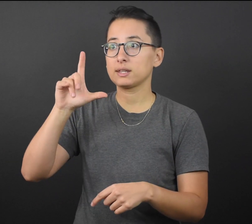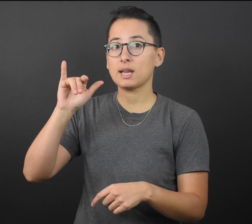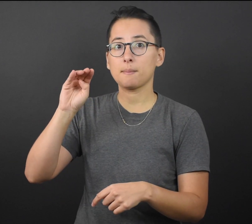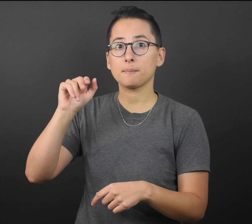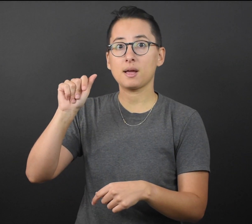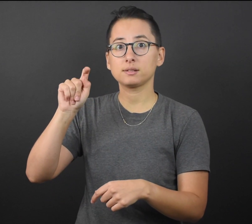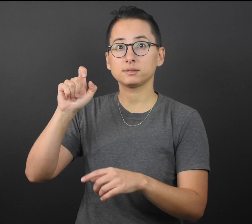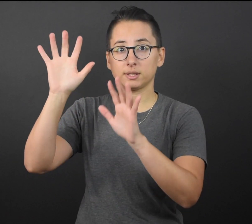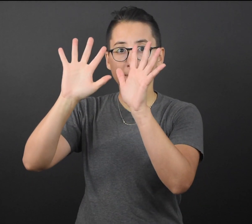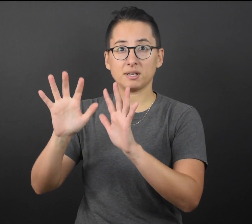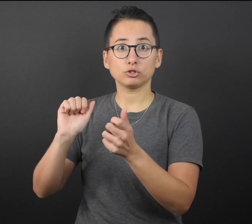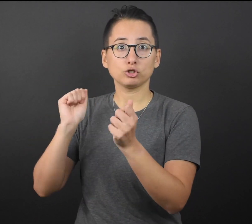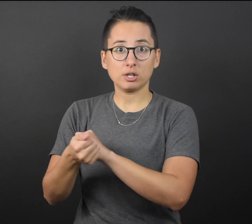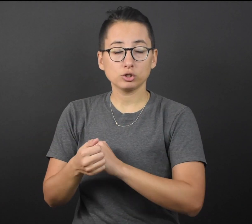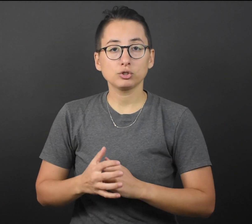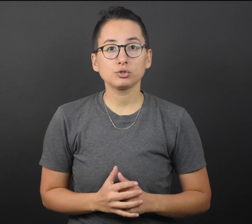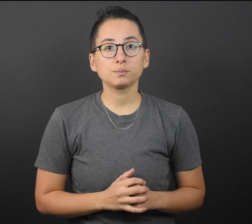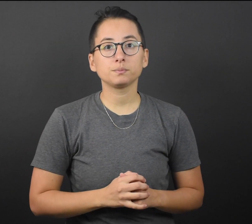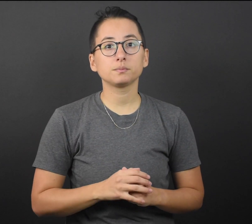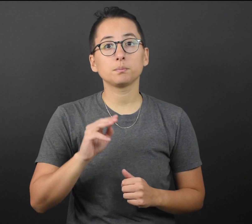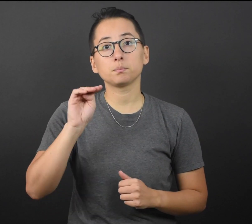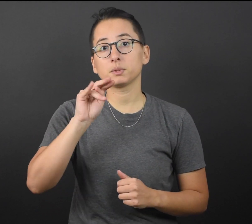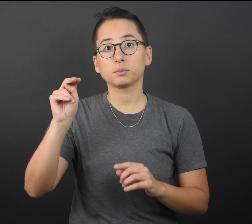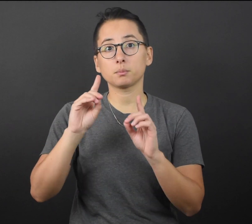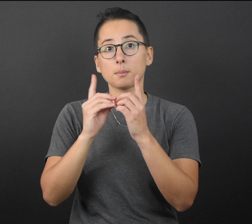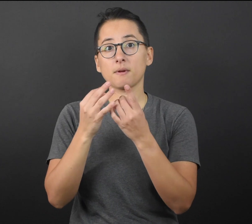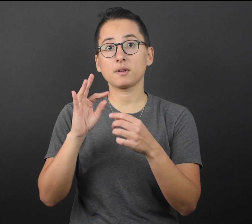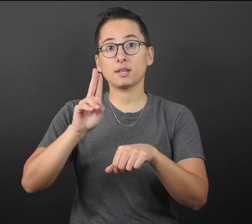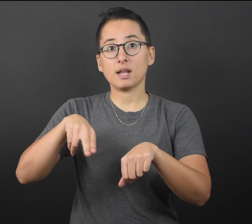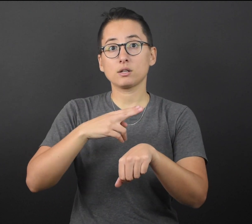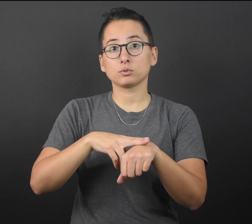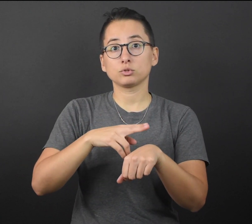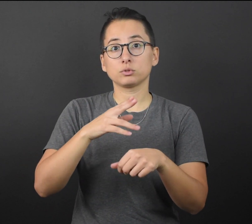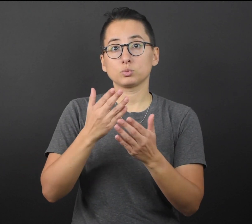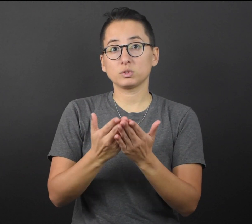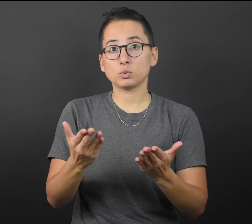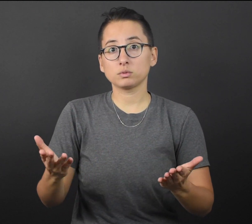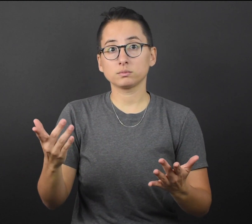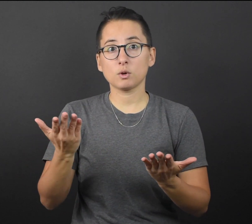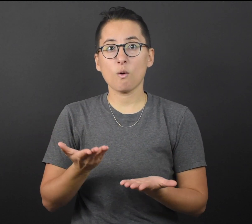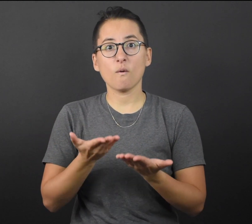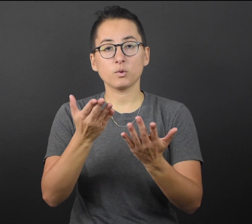DNR’s Management of Public Lands to Address the Impacts of Climate Change